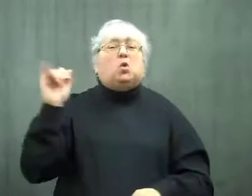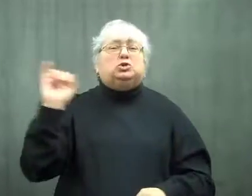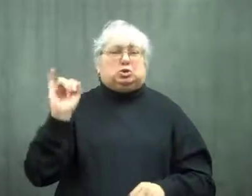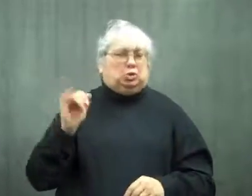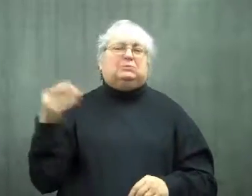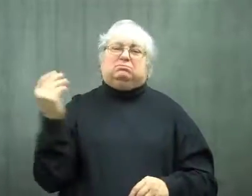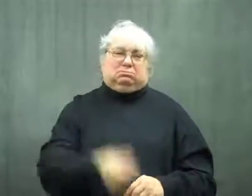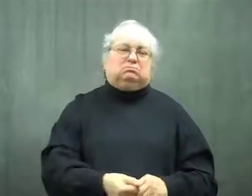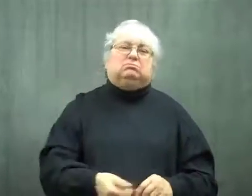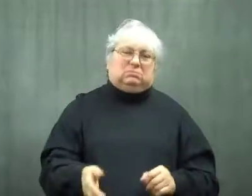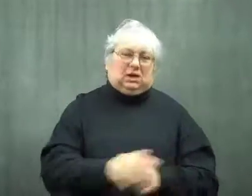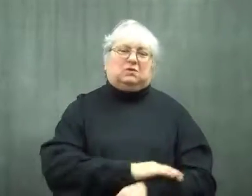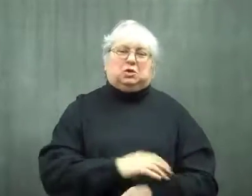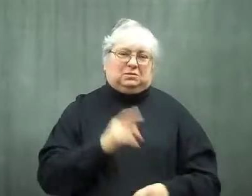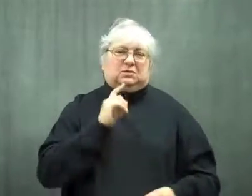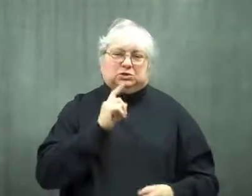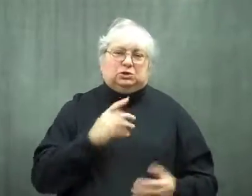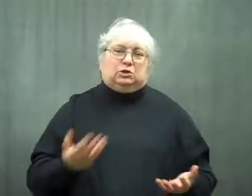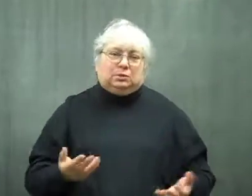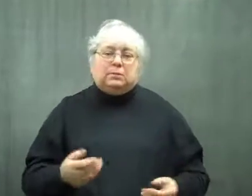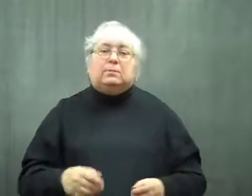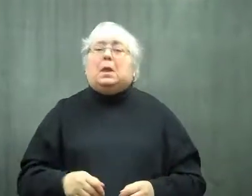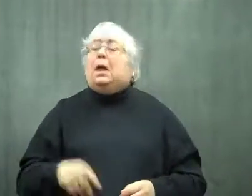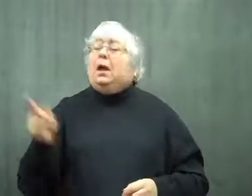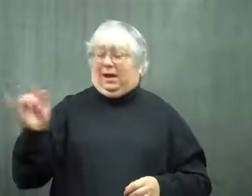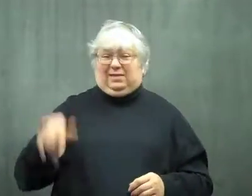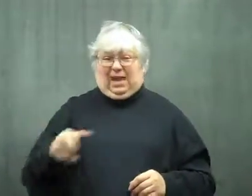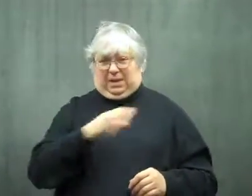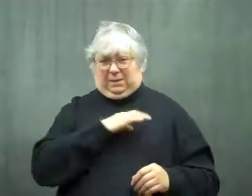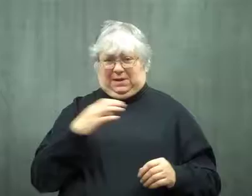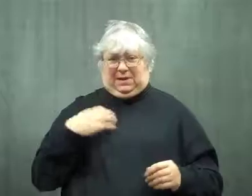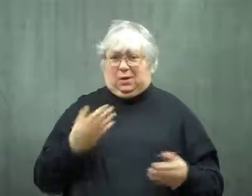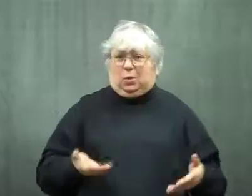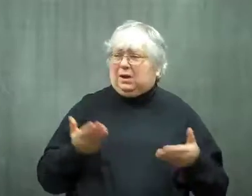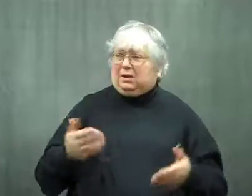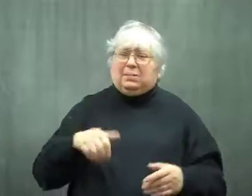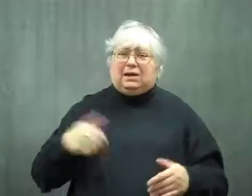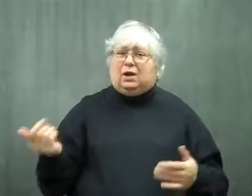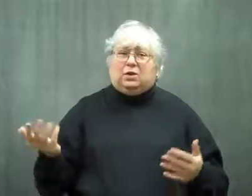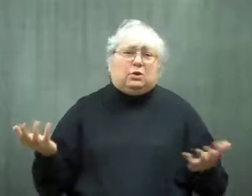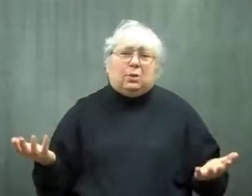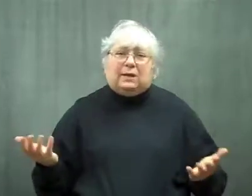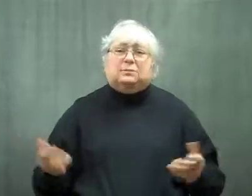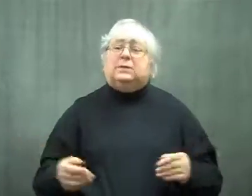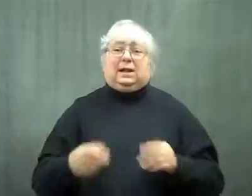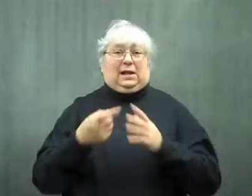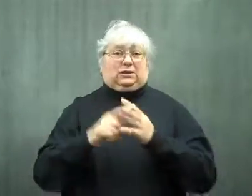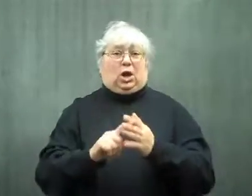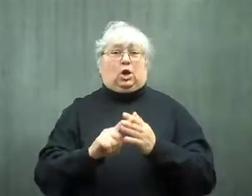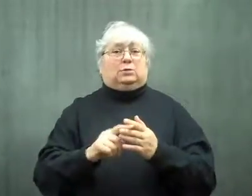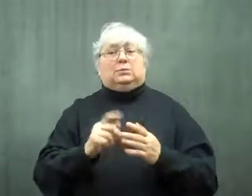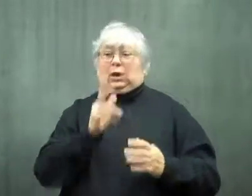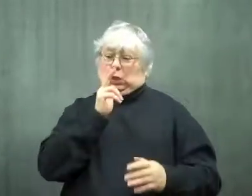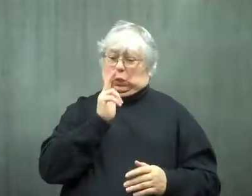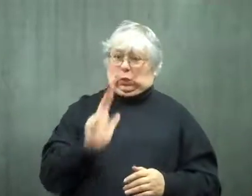It's covered by most insurances. The committee made other recommendations.